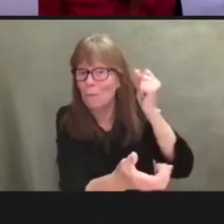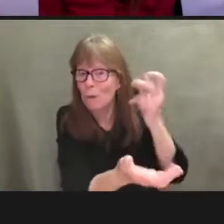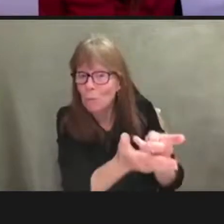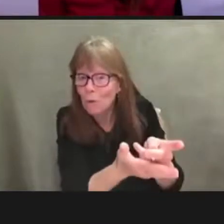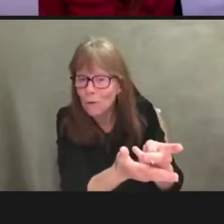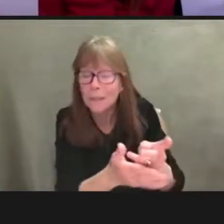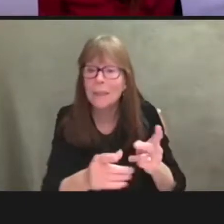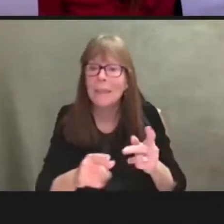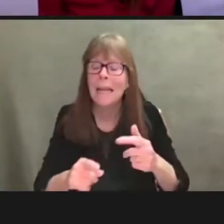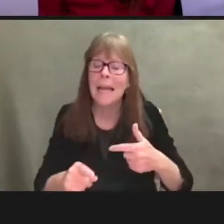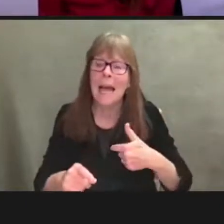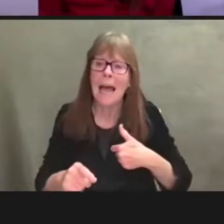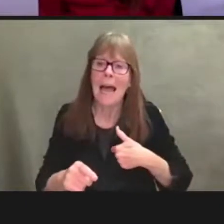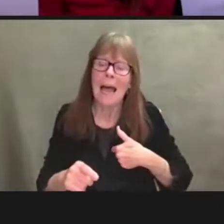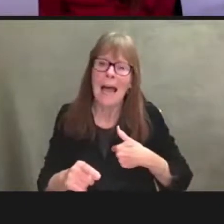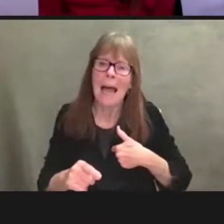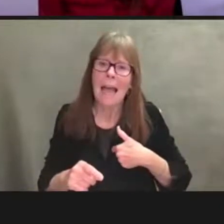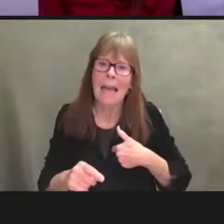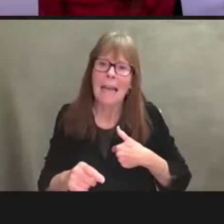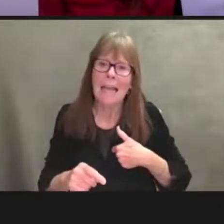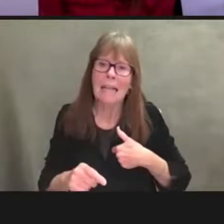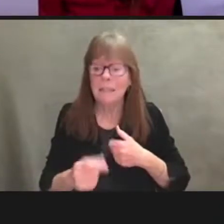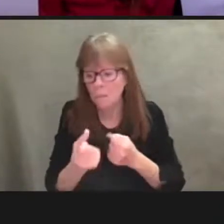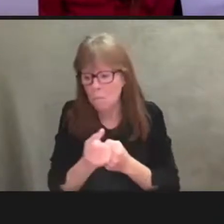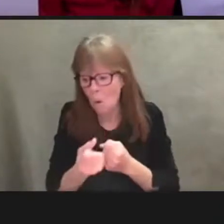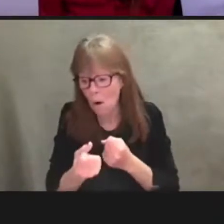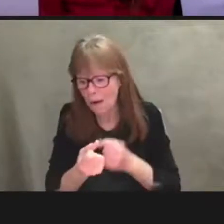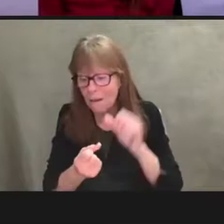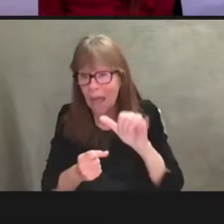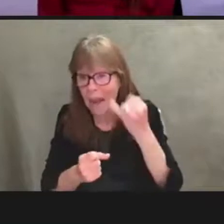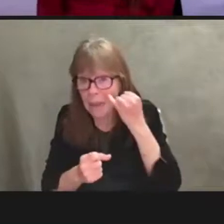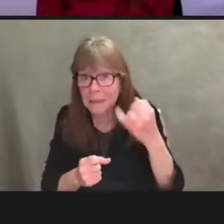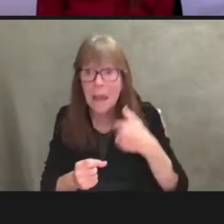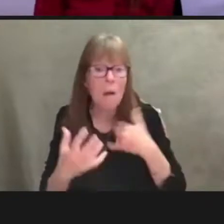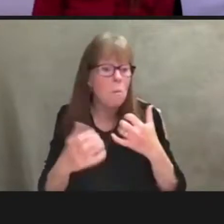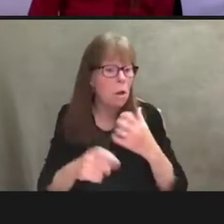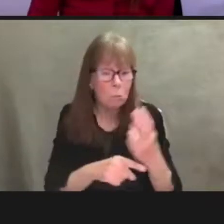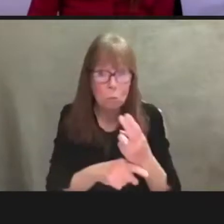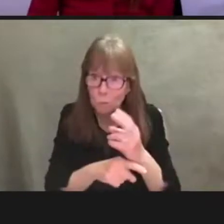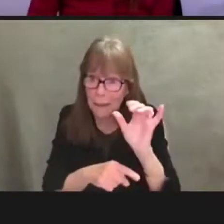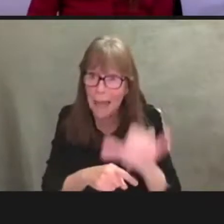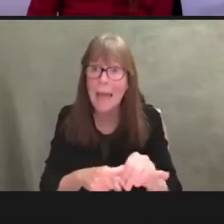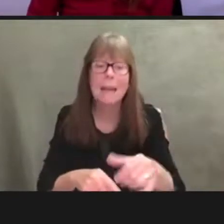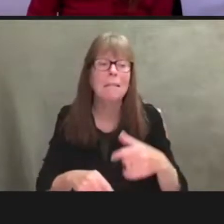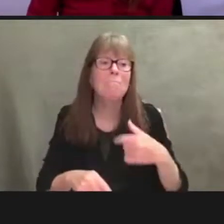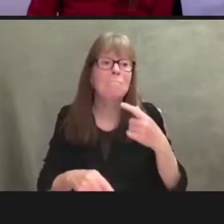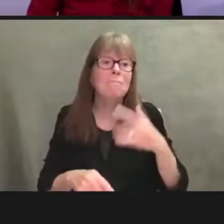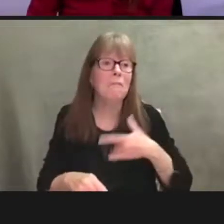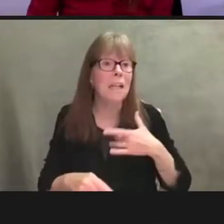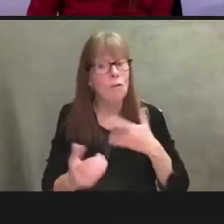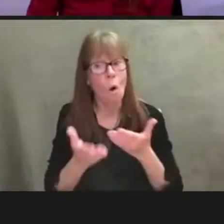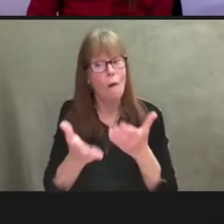As much as I support that and want to use it and think it offers people choice and control,